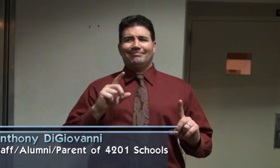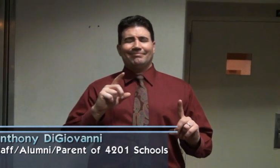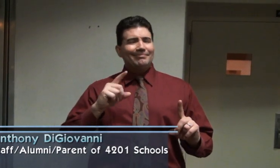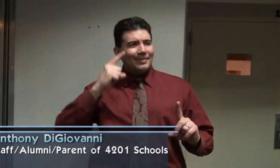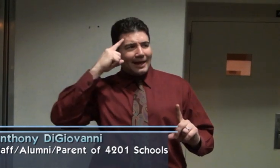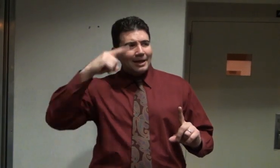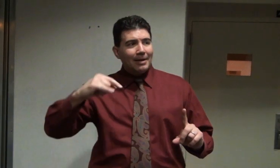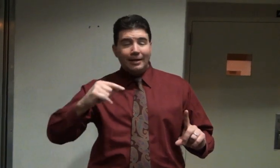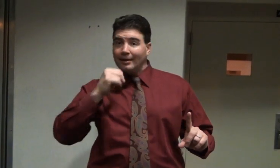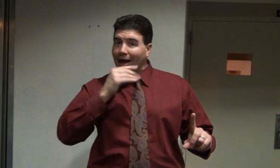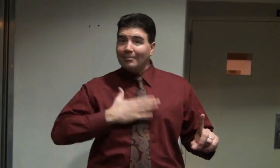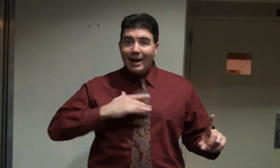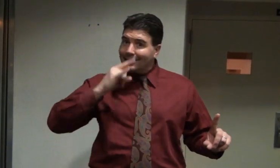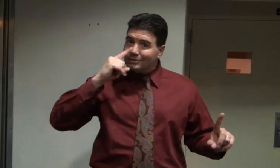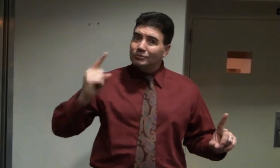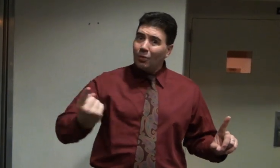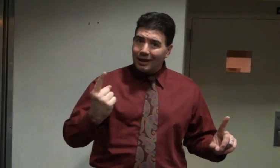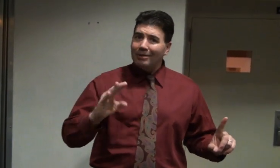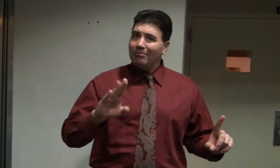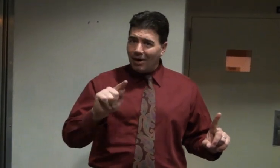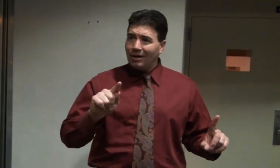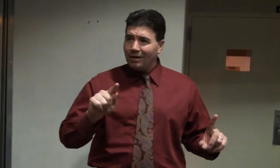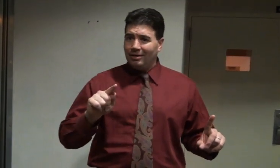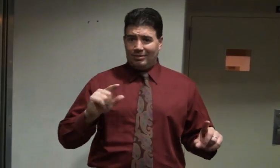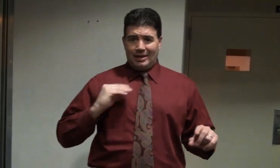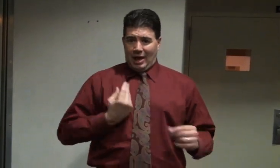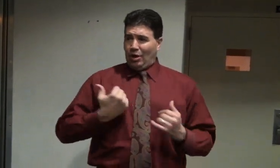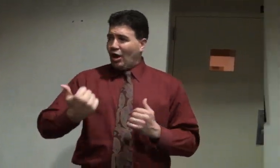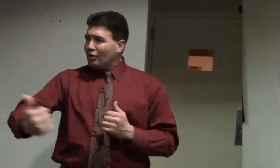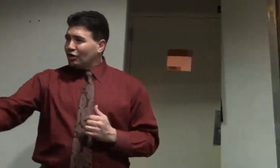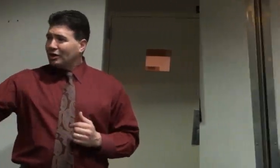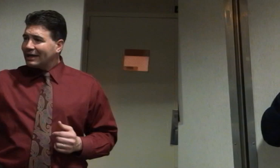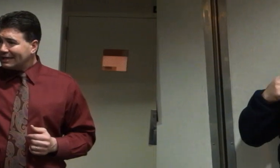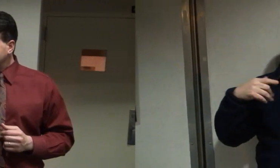But, not only my kids, but all other children.